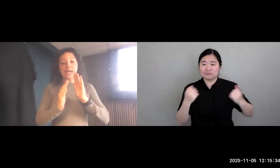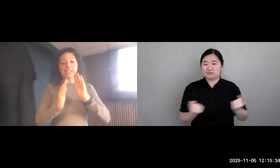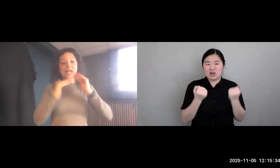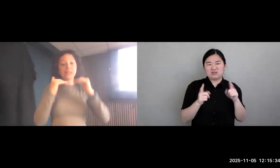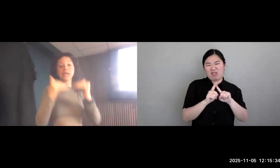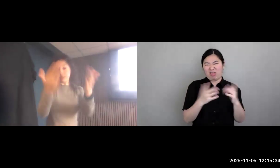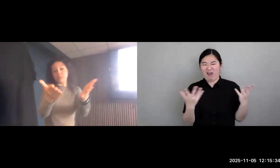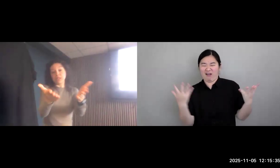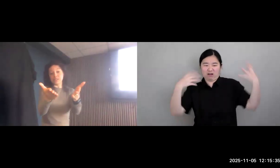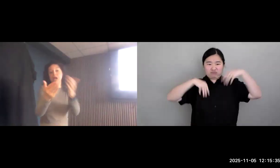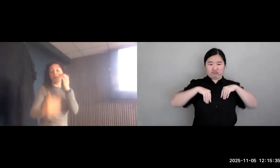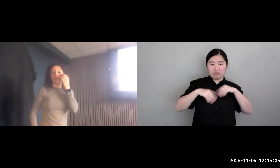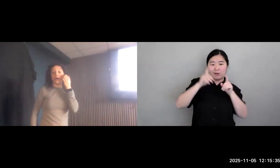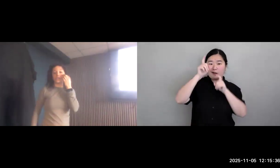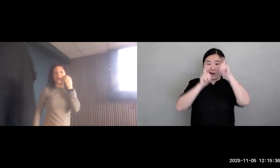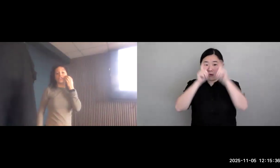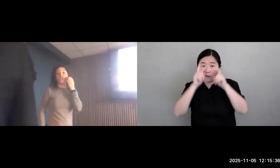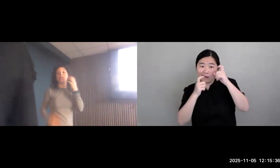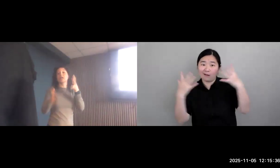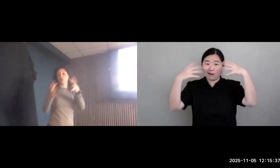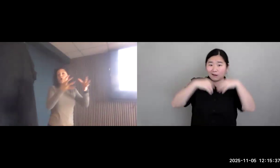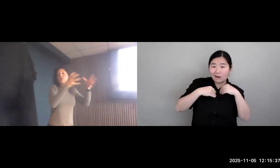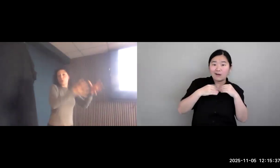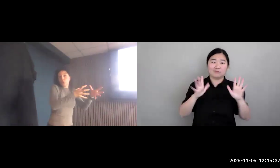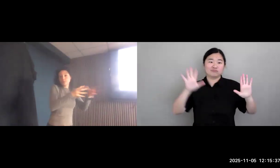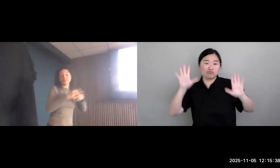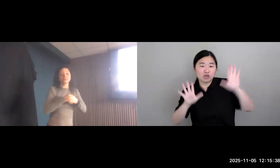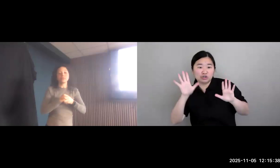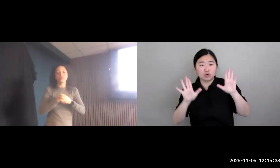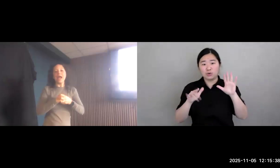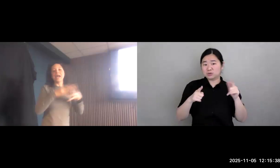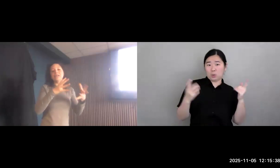And they… this type of strategy can occur on its own.